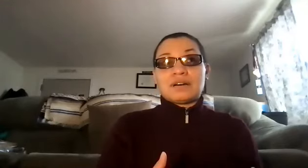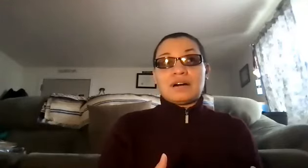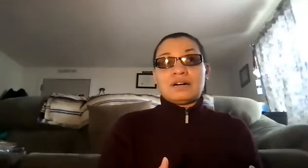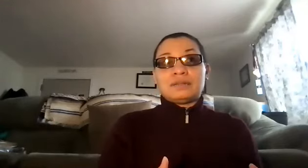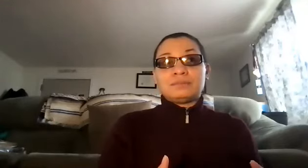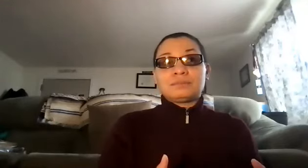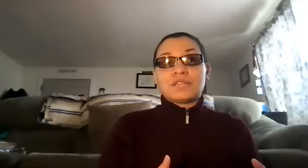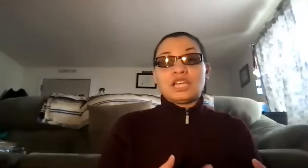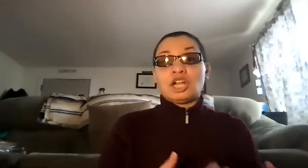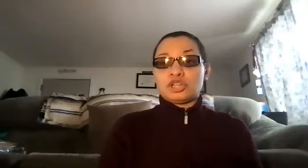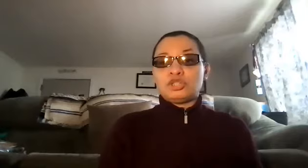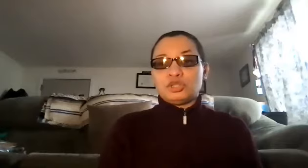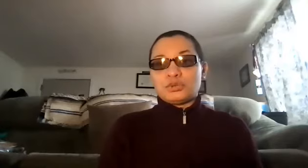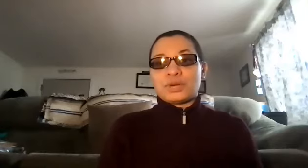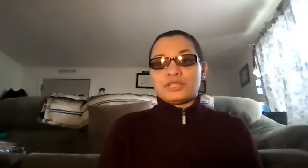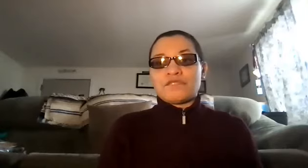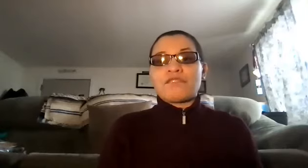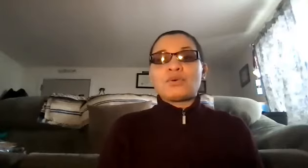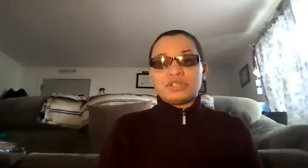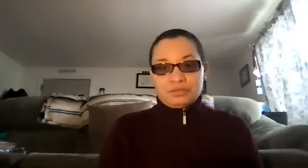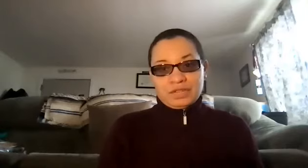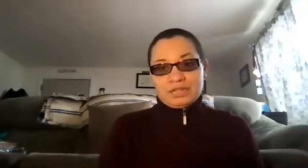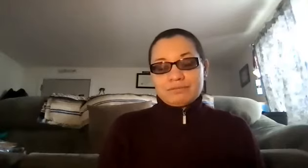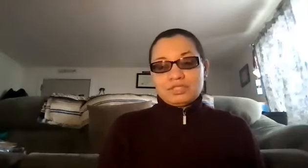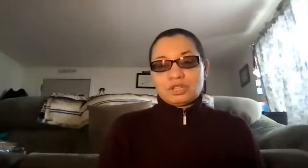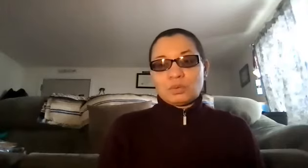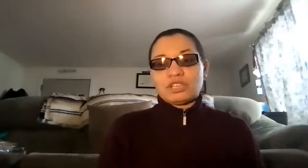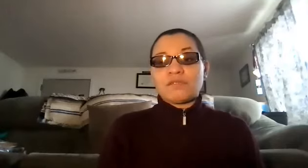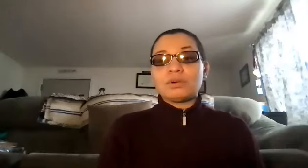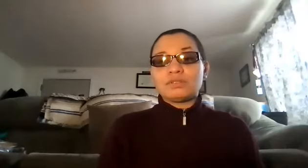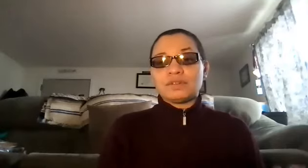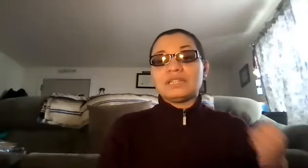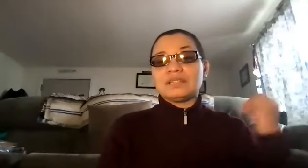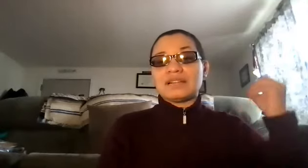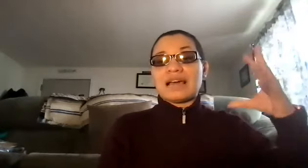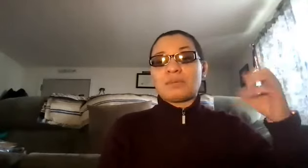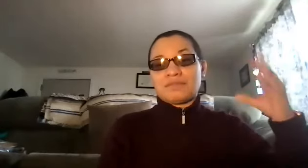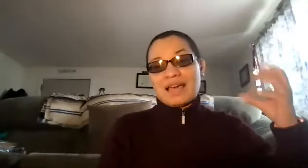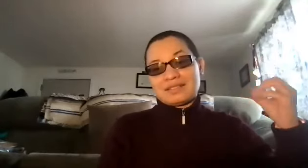um it alert you when your phone is ringing, so when your phone is ringing the light is flashed